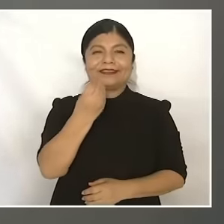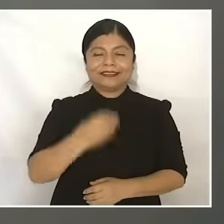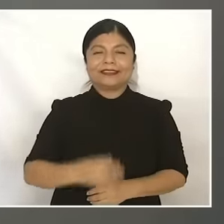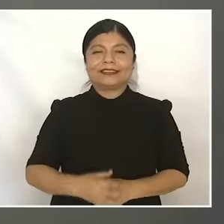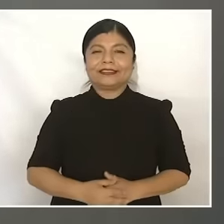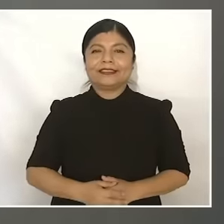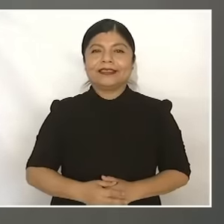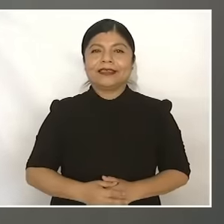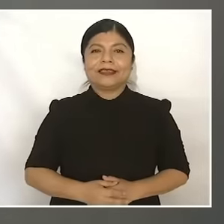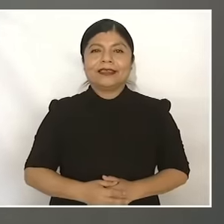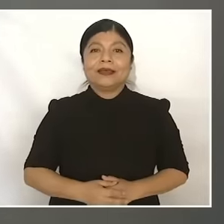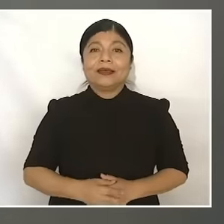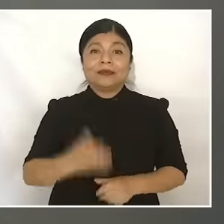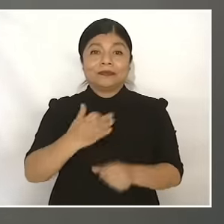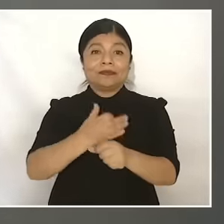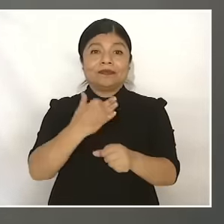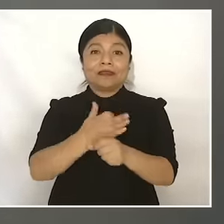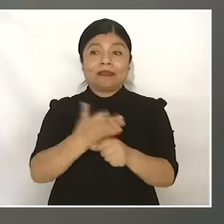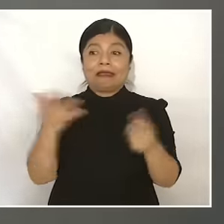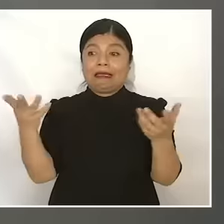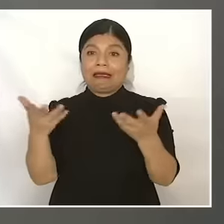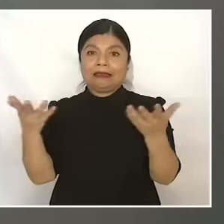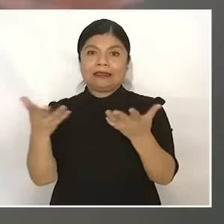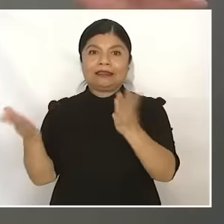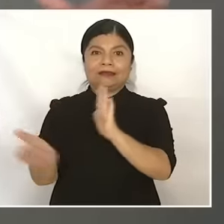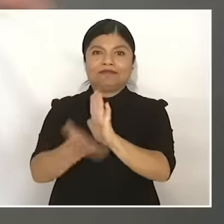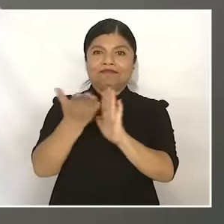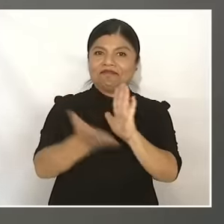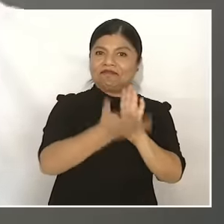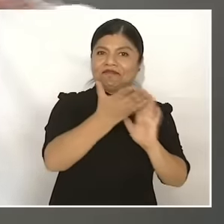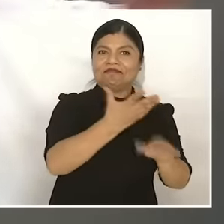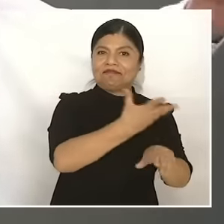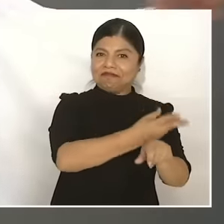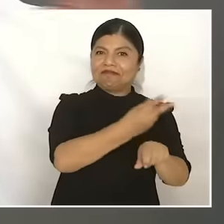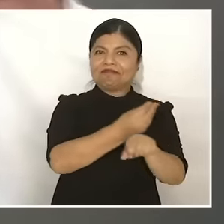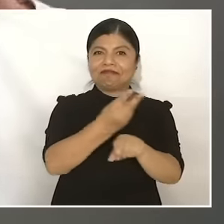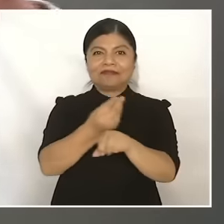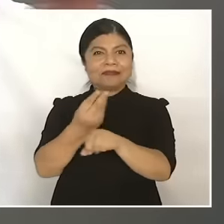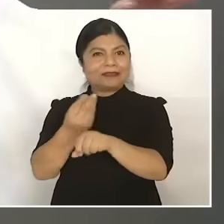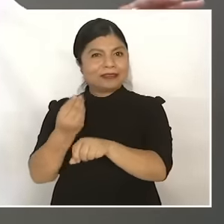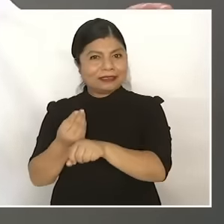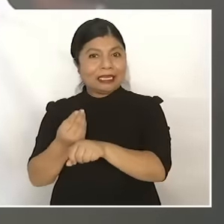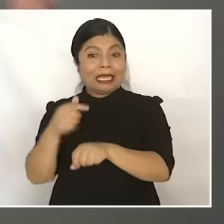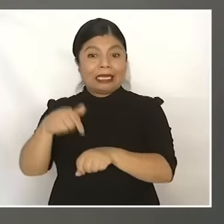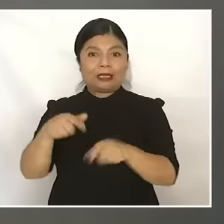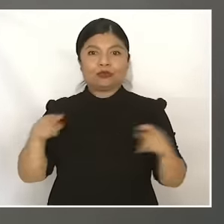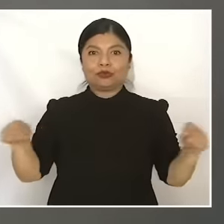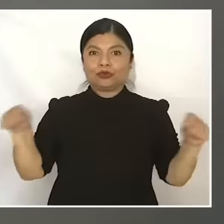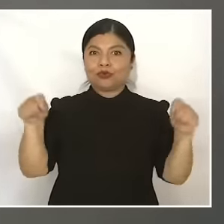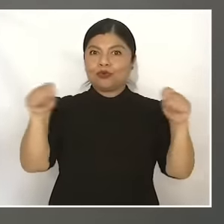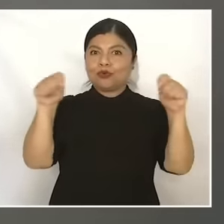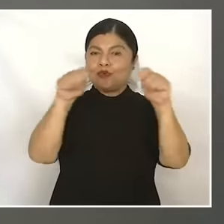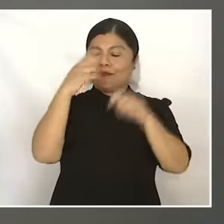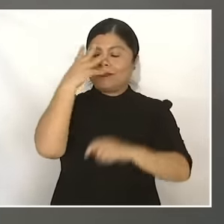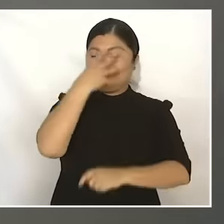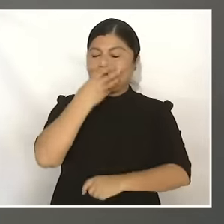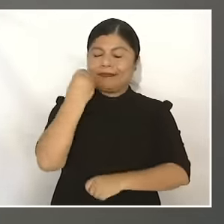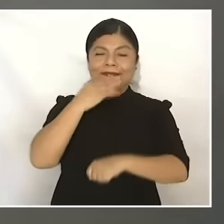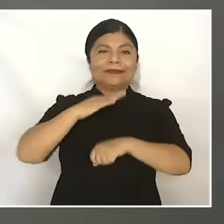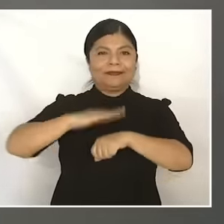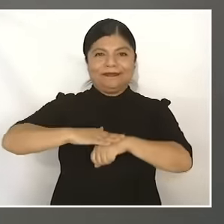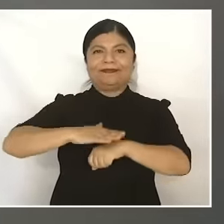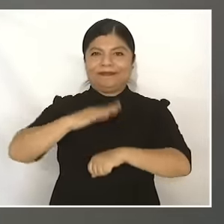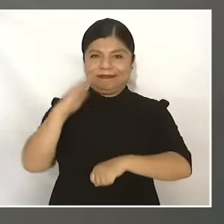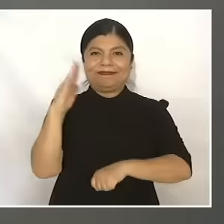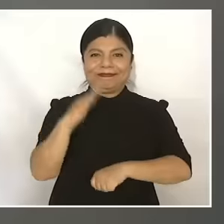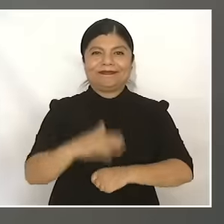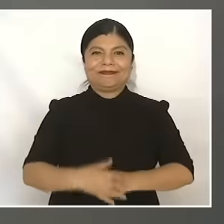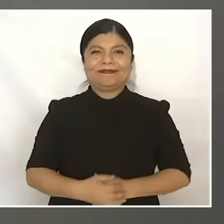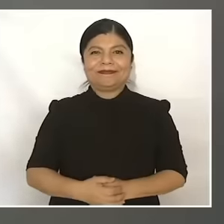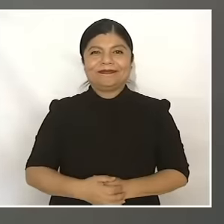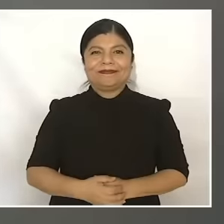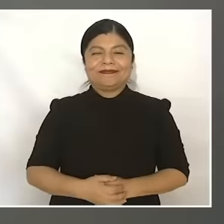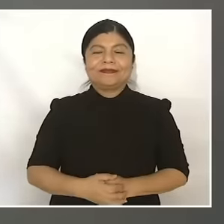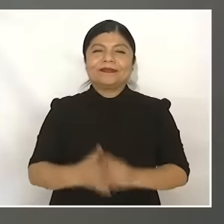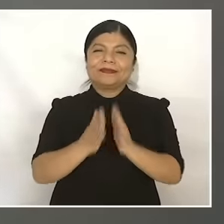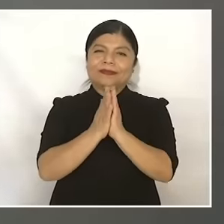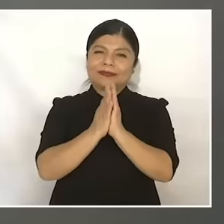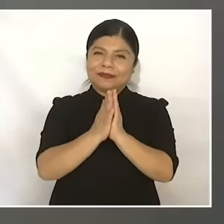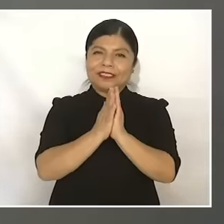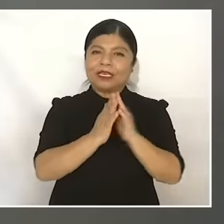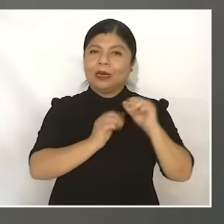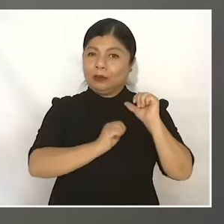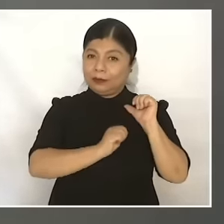done now is going to enhance Tulum more, which I ask of the authorities of course is also